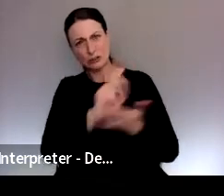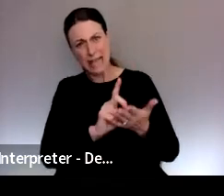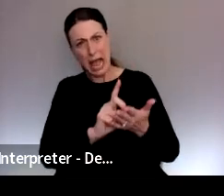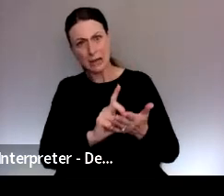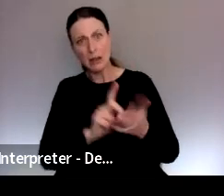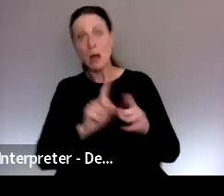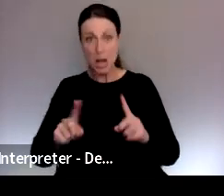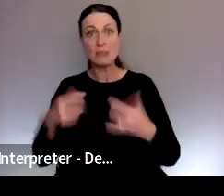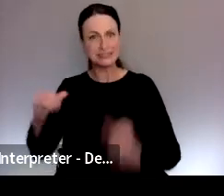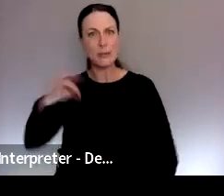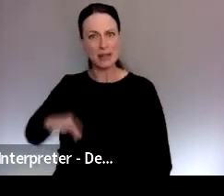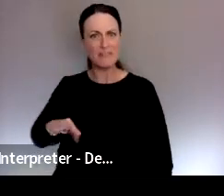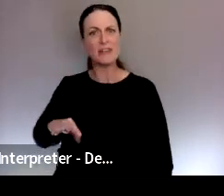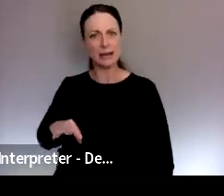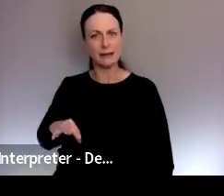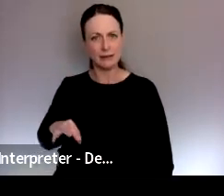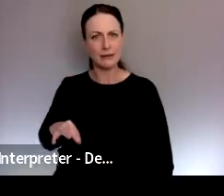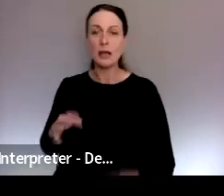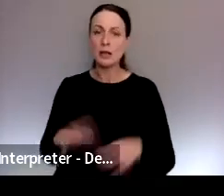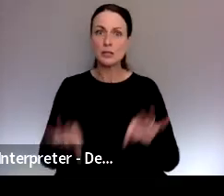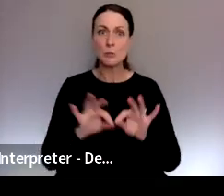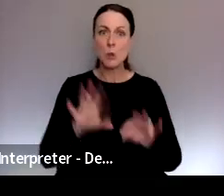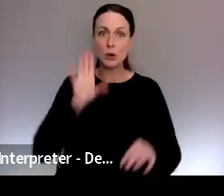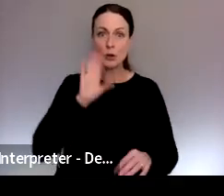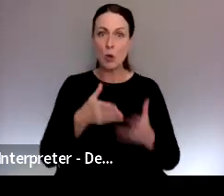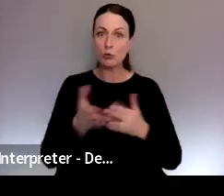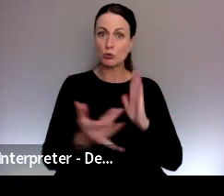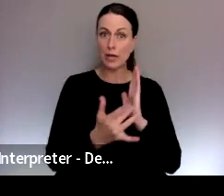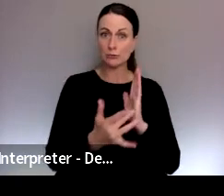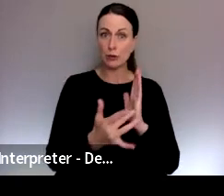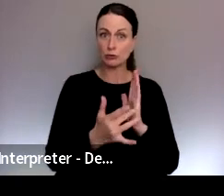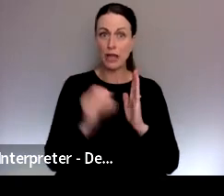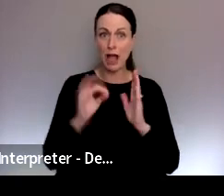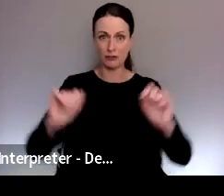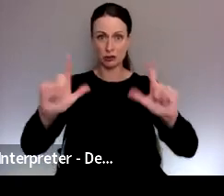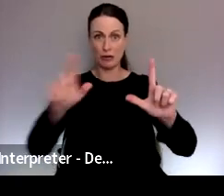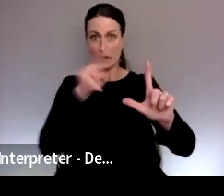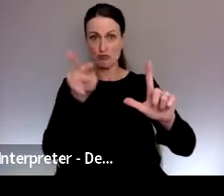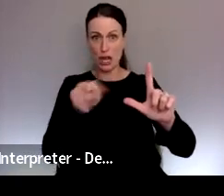still benefit from them. First, it's important to know that through the technology of screen reader